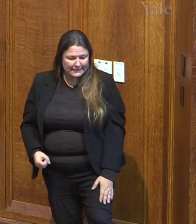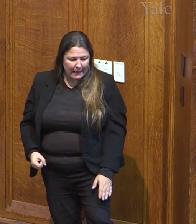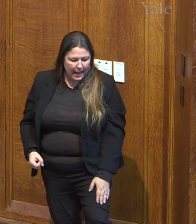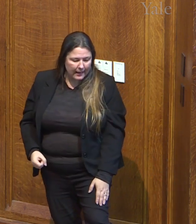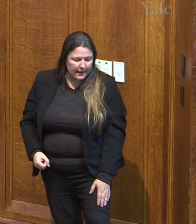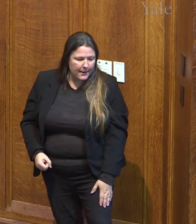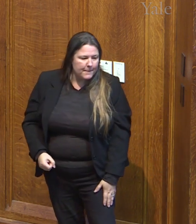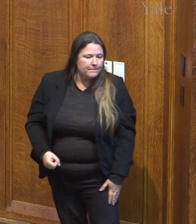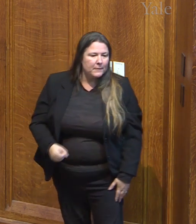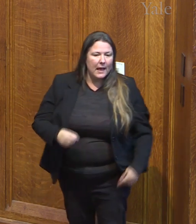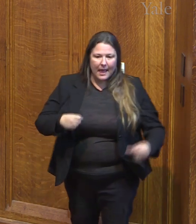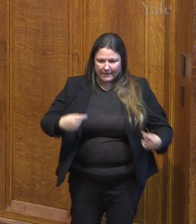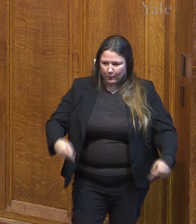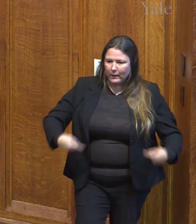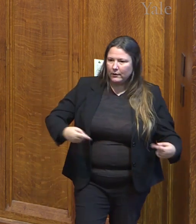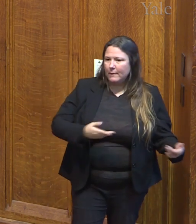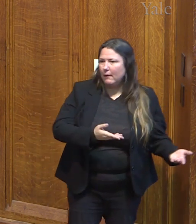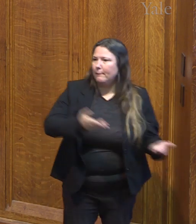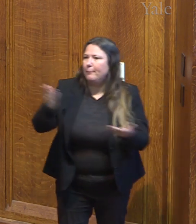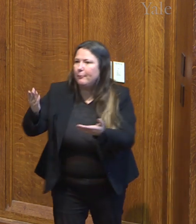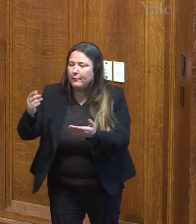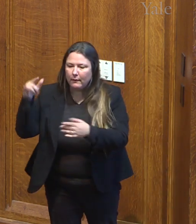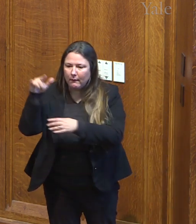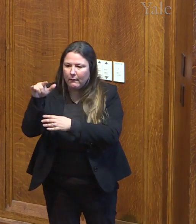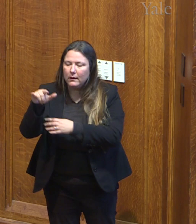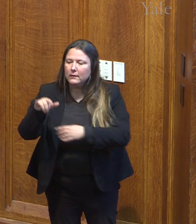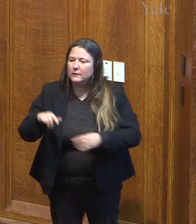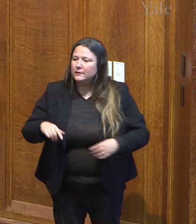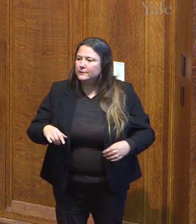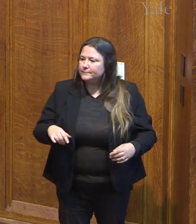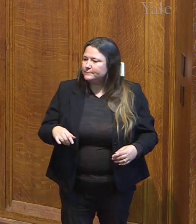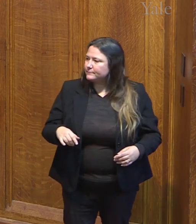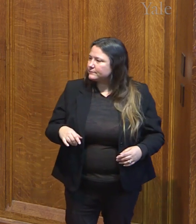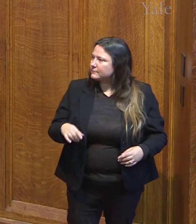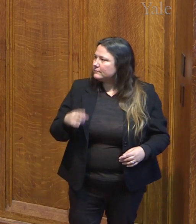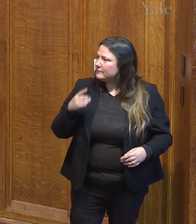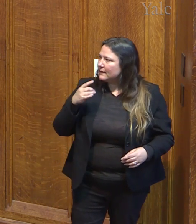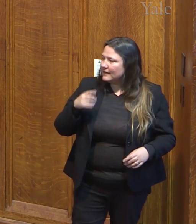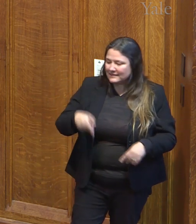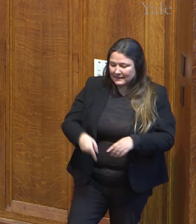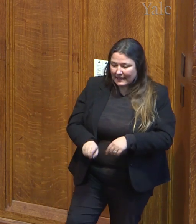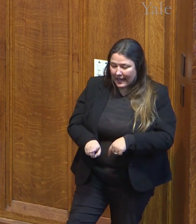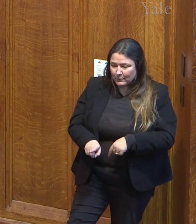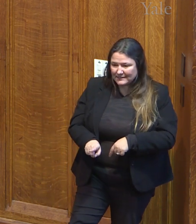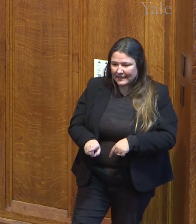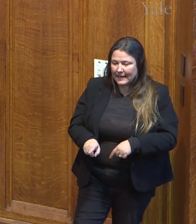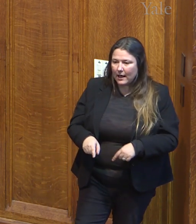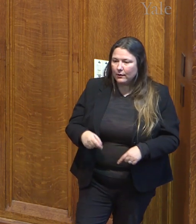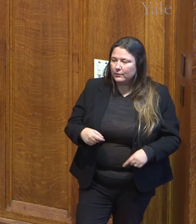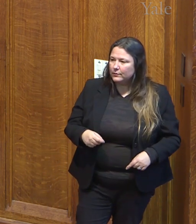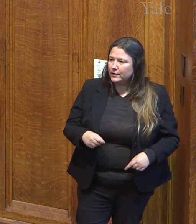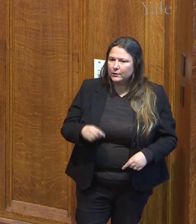They wheeled him out to Air Force One to set the leg in Washington. The leg was sticking out and it was two kilometers out